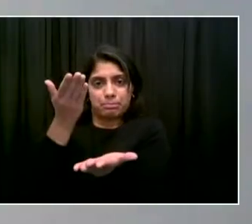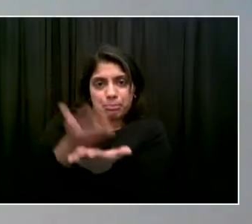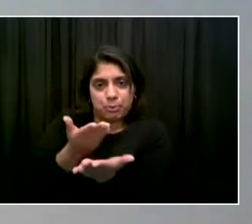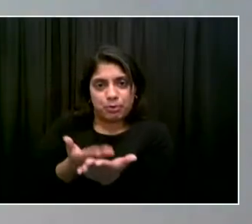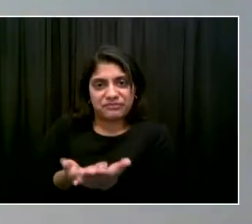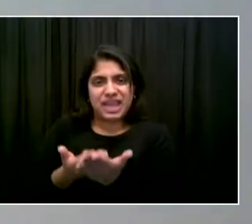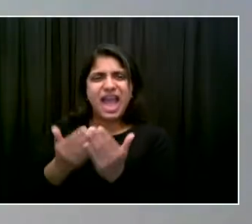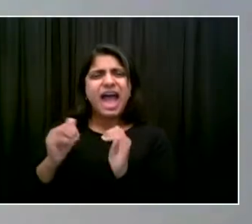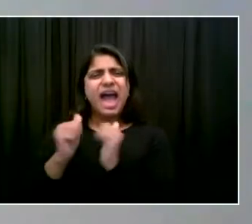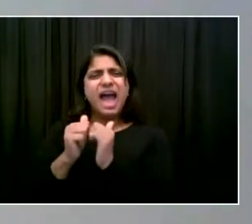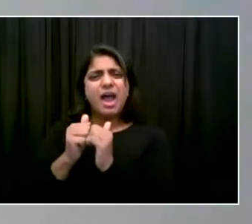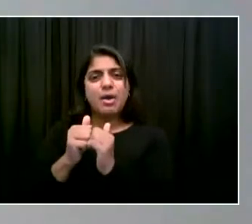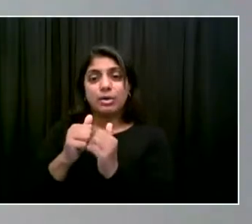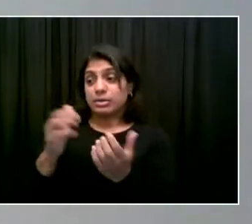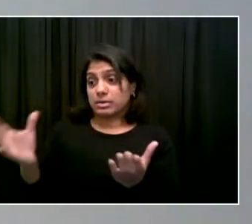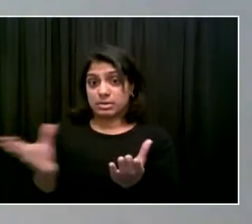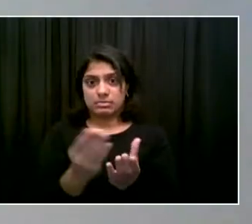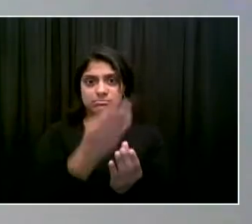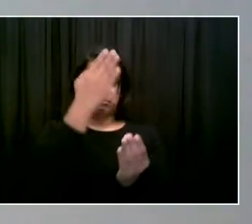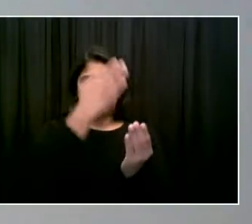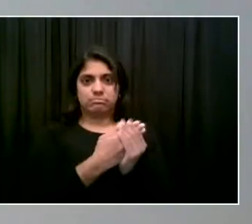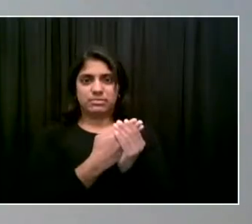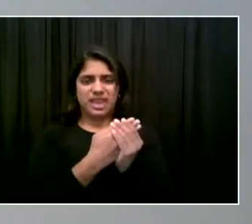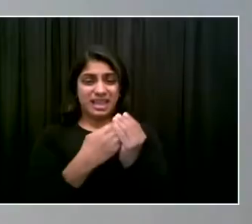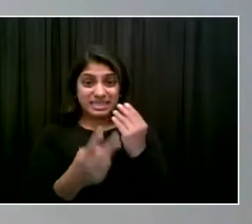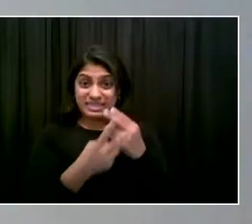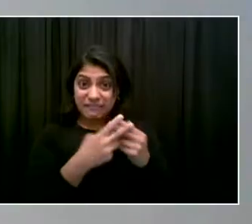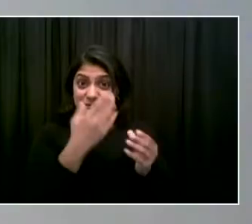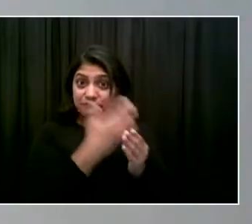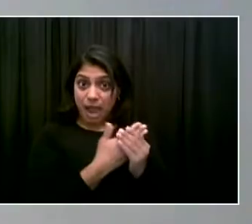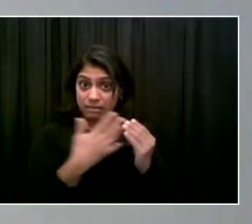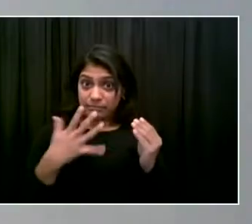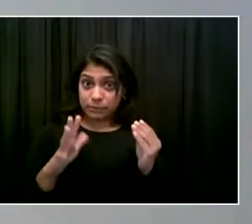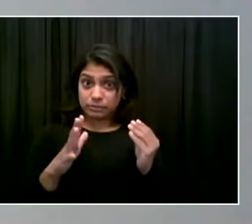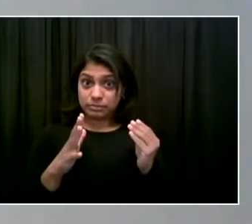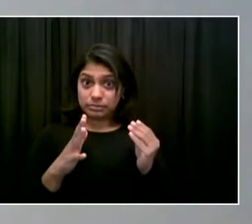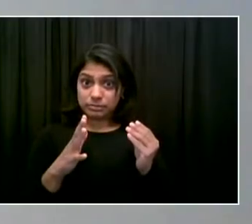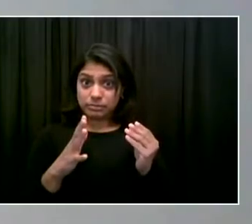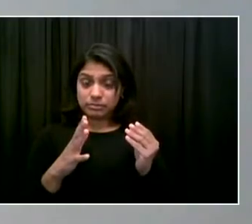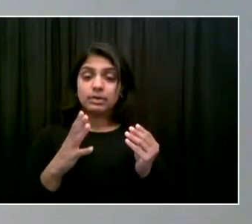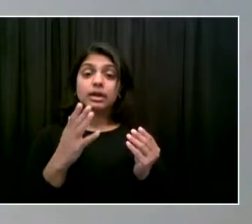SHOULD BE READY WITH THESE